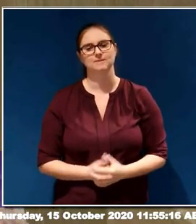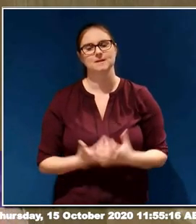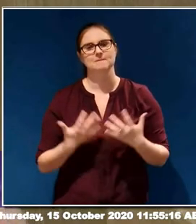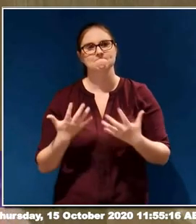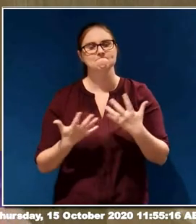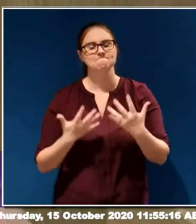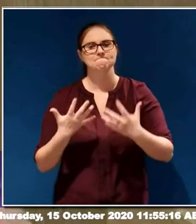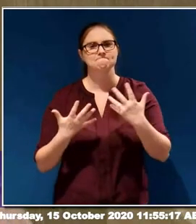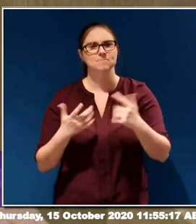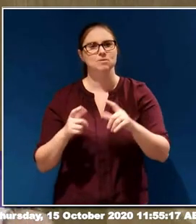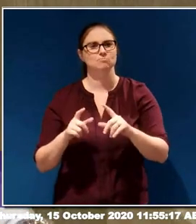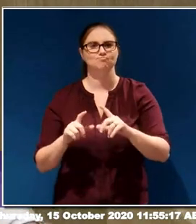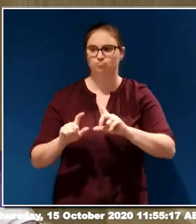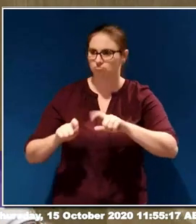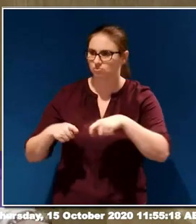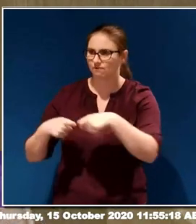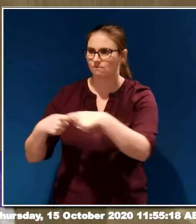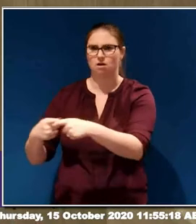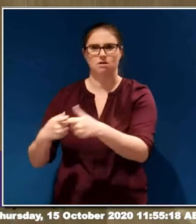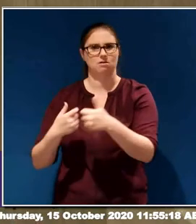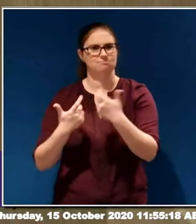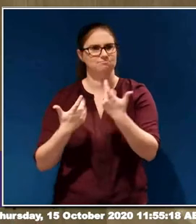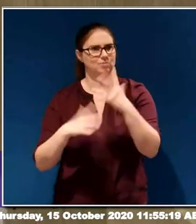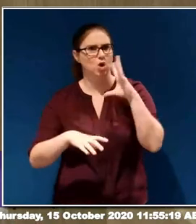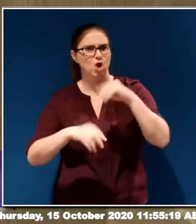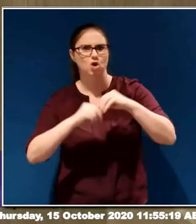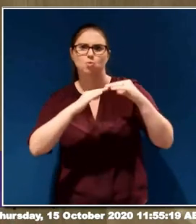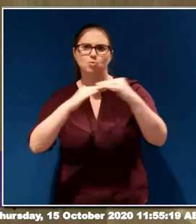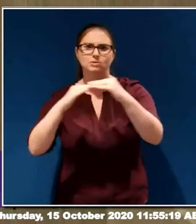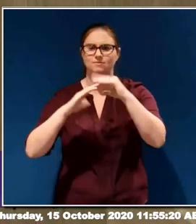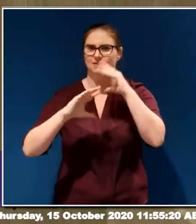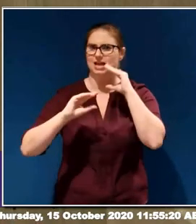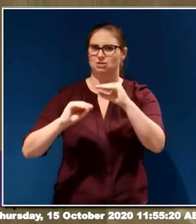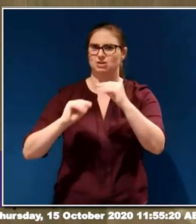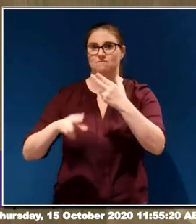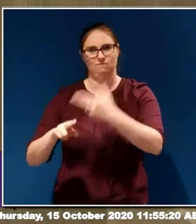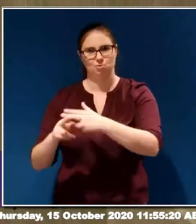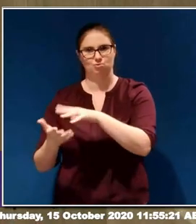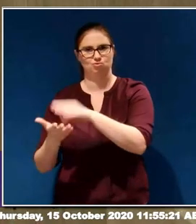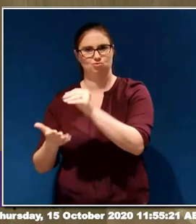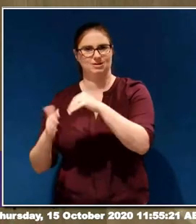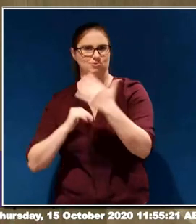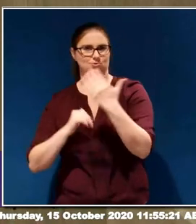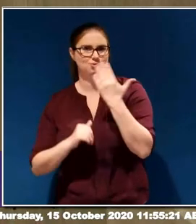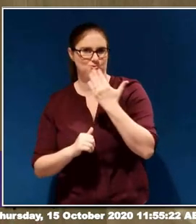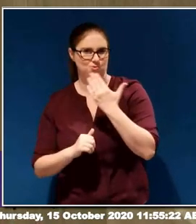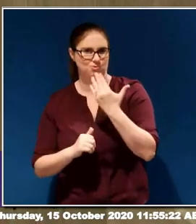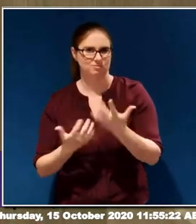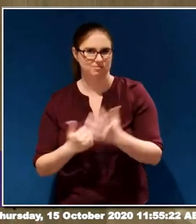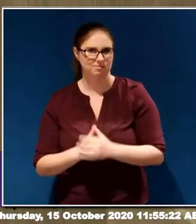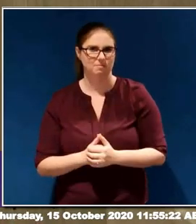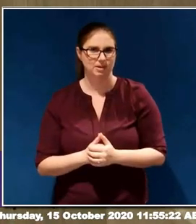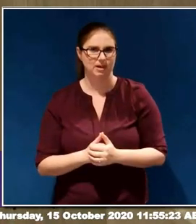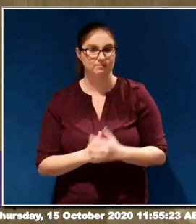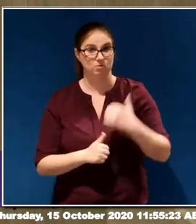for students and schools. So it's work with regional officers, it's work with principals,